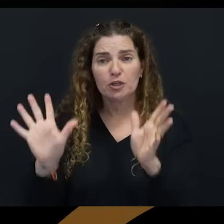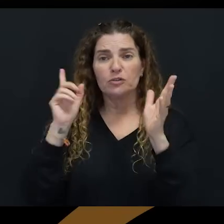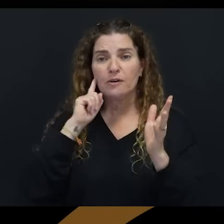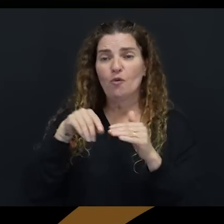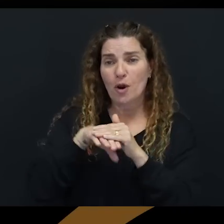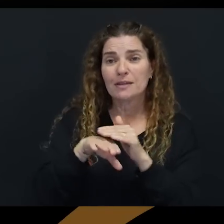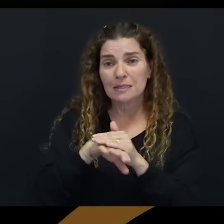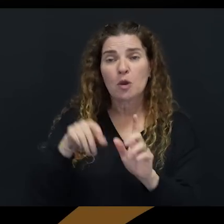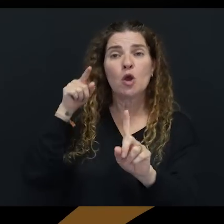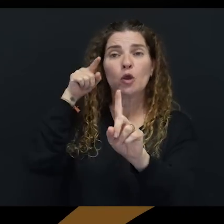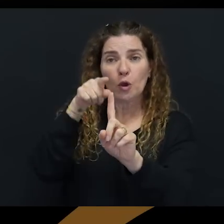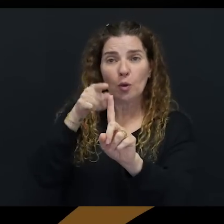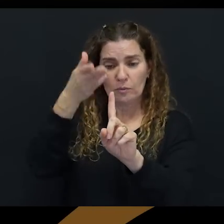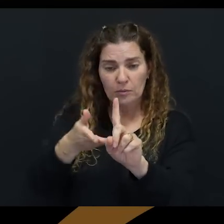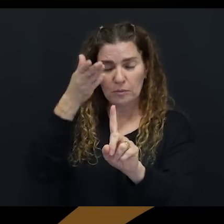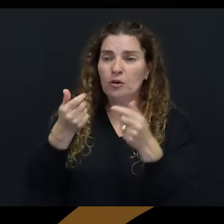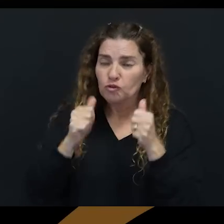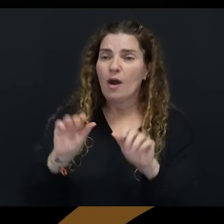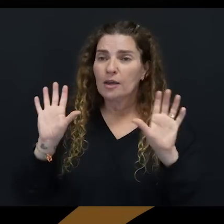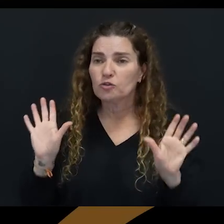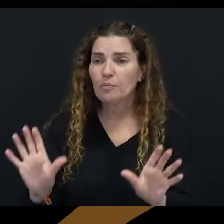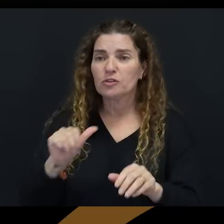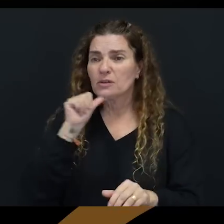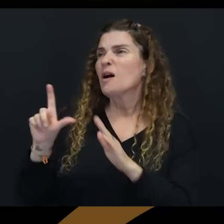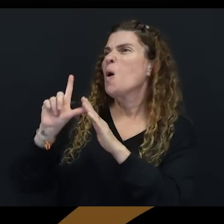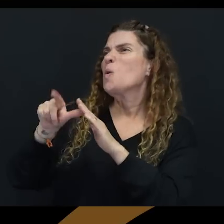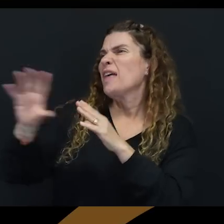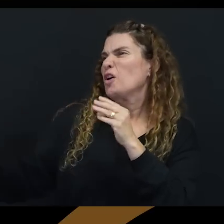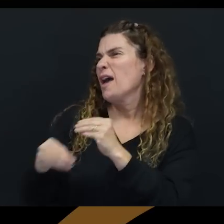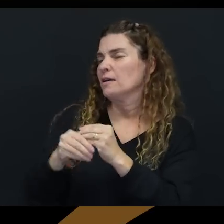Be a core part of your organization's strategy, not just an afterthought.